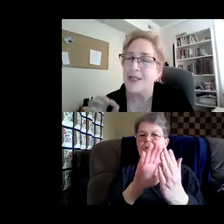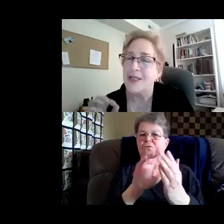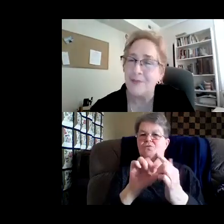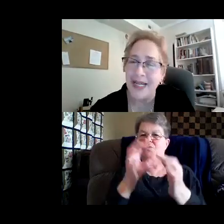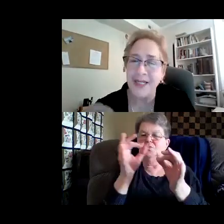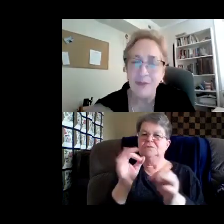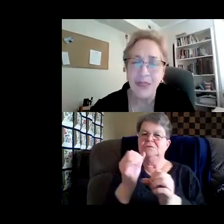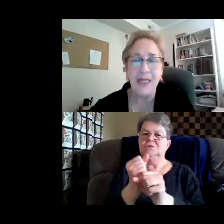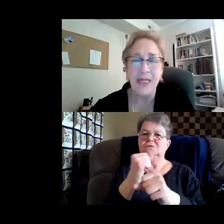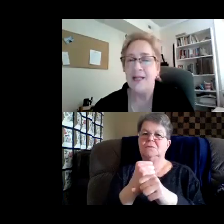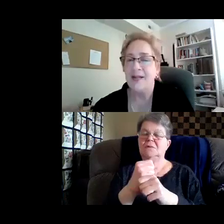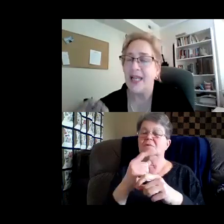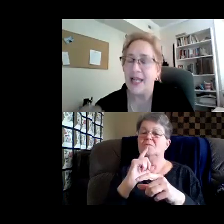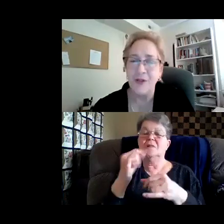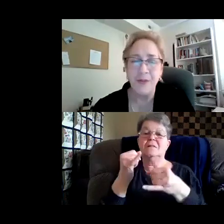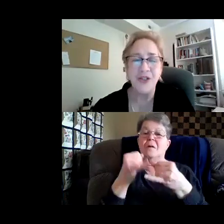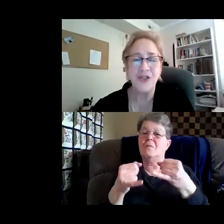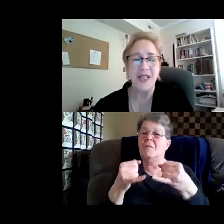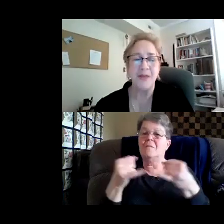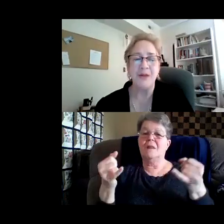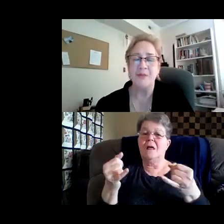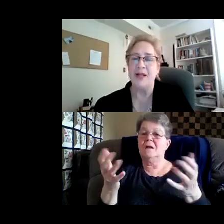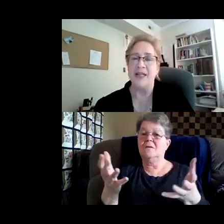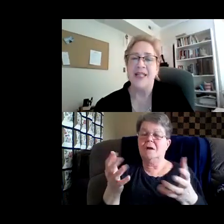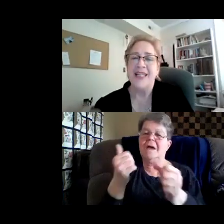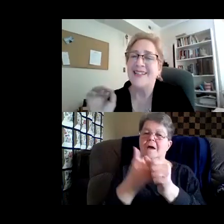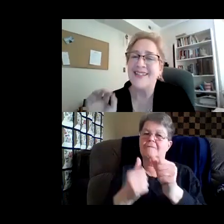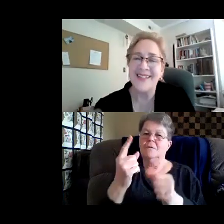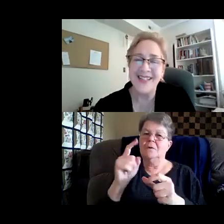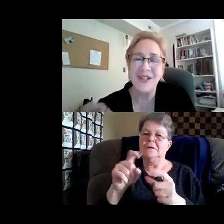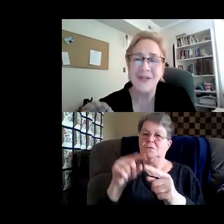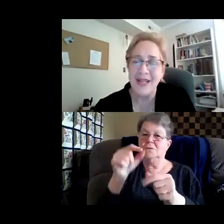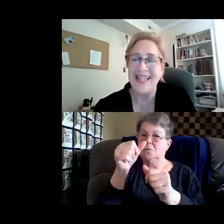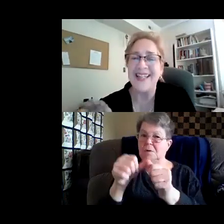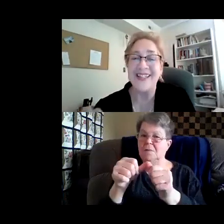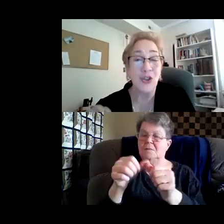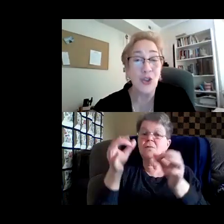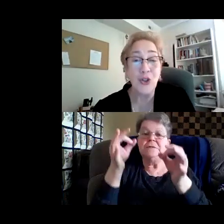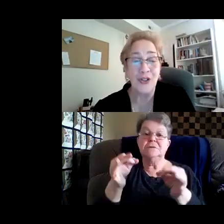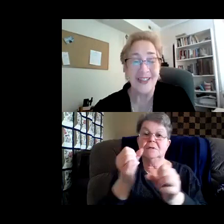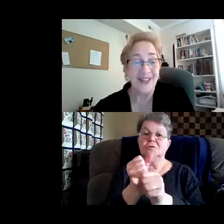But the bottom line that everybody should keep in mind is decision-making is learned.